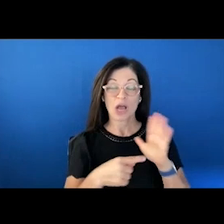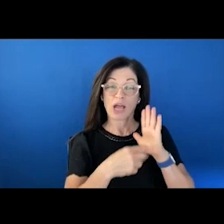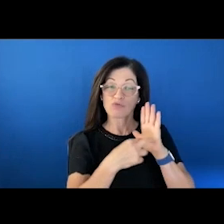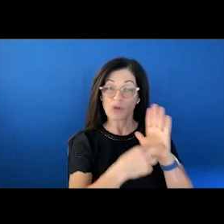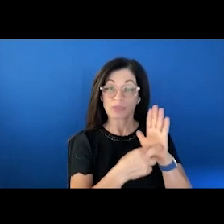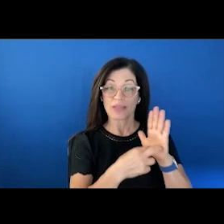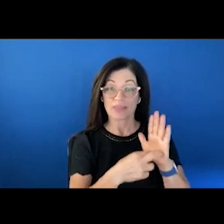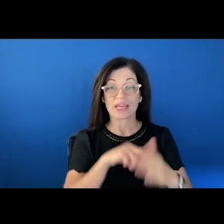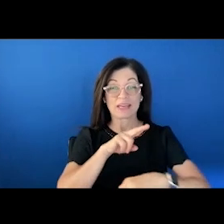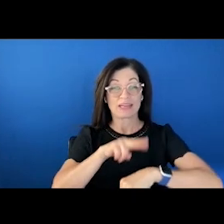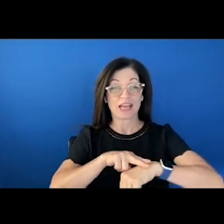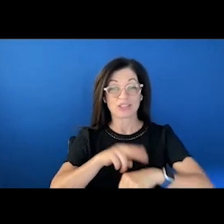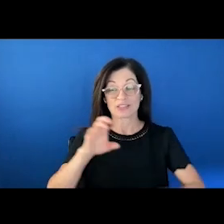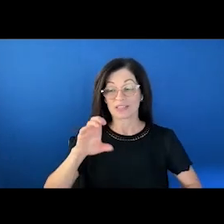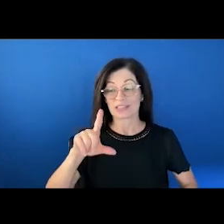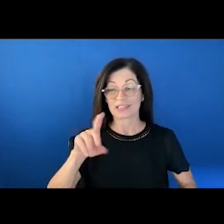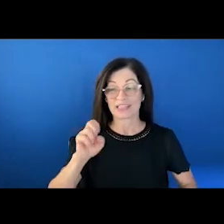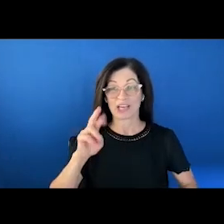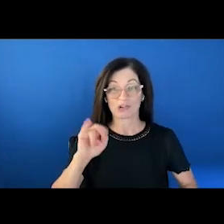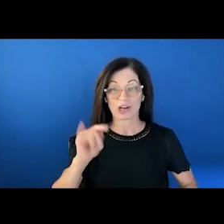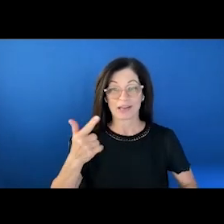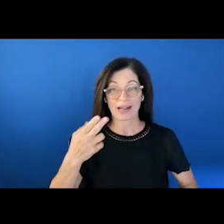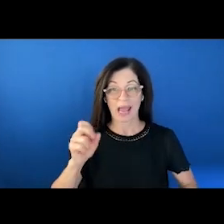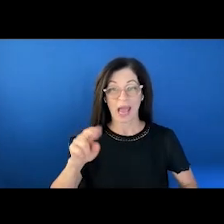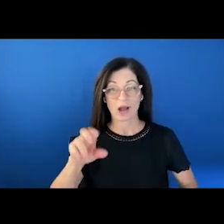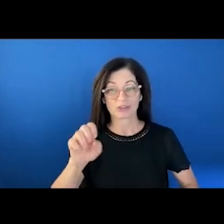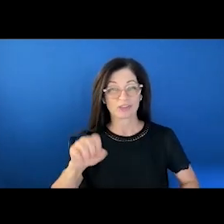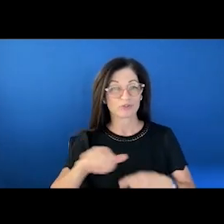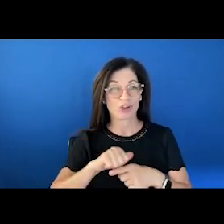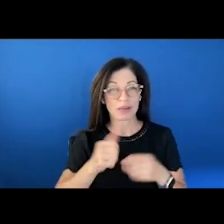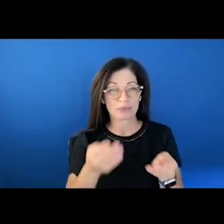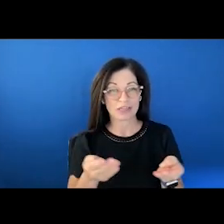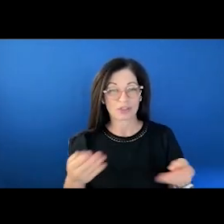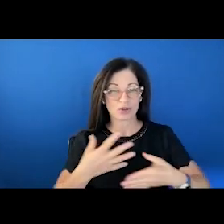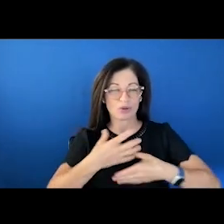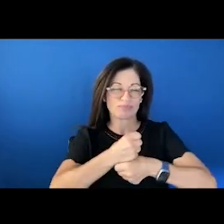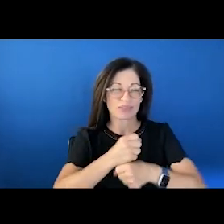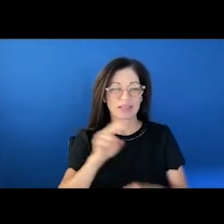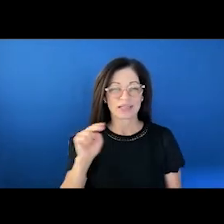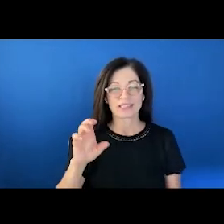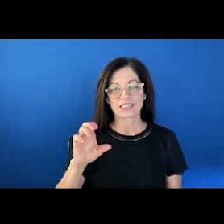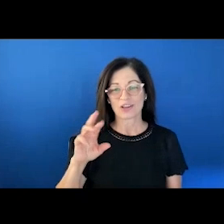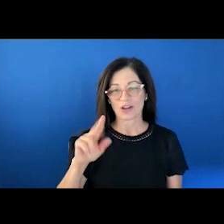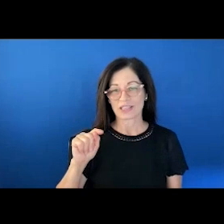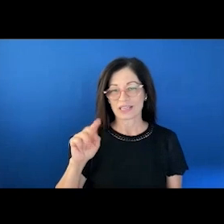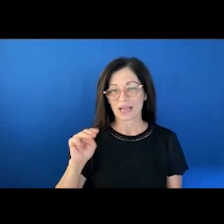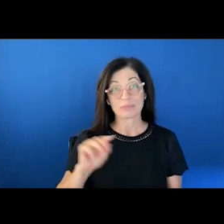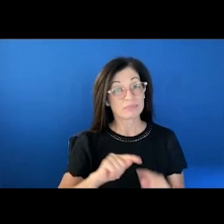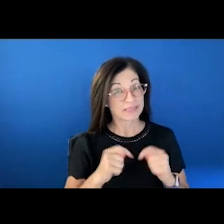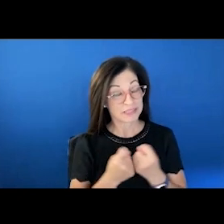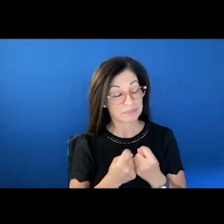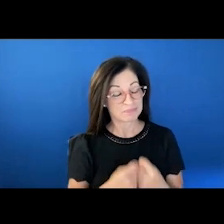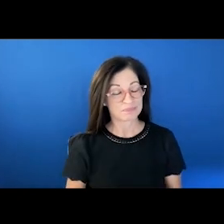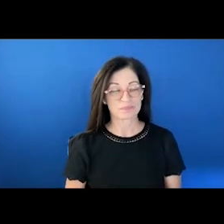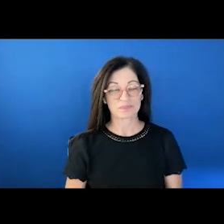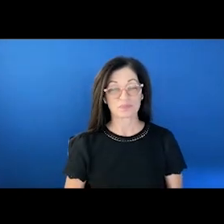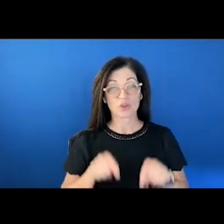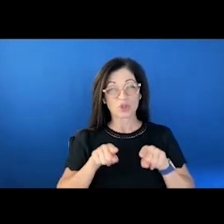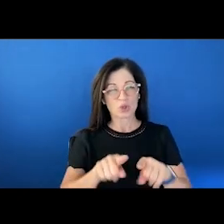National Clearinghouse of Rehabilitation Training Materials (NCRTM) team. During this session,